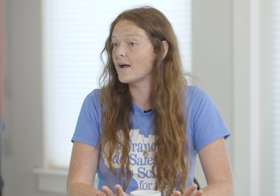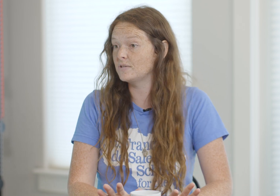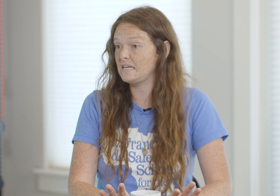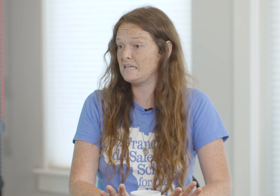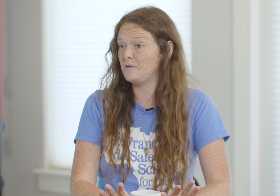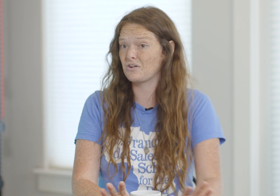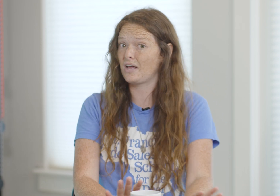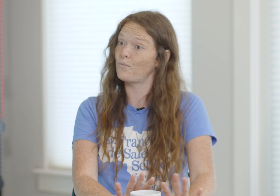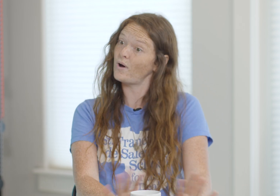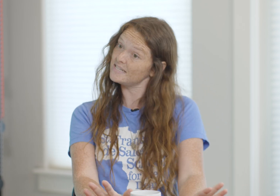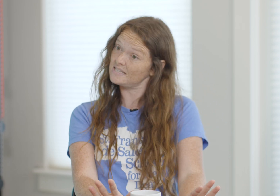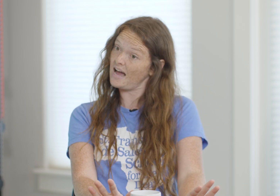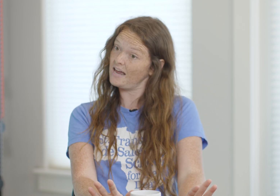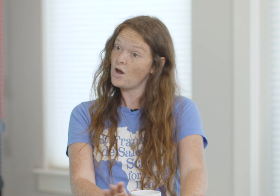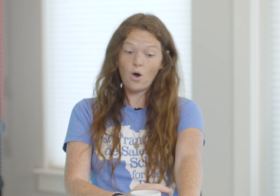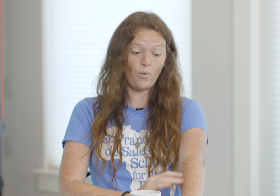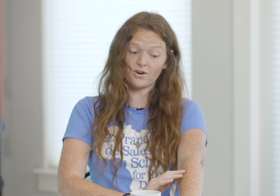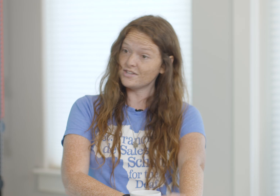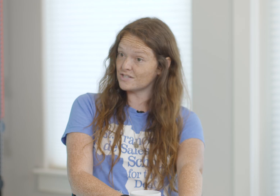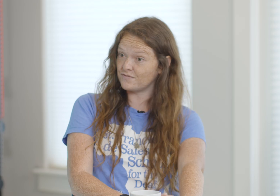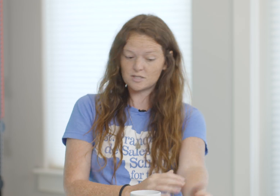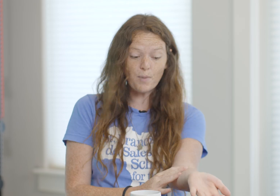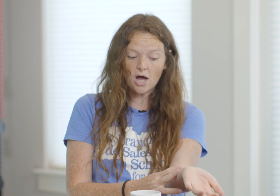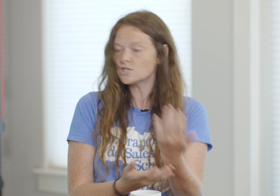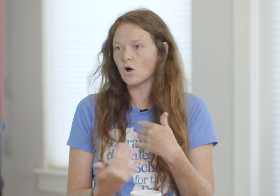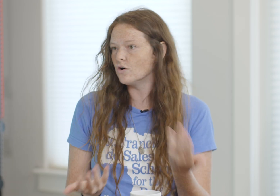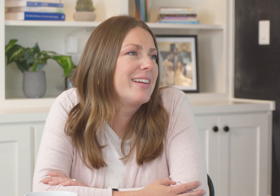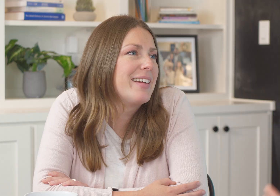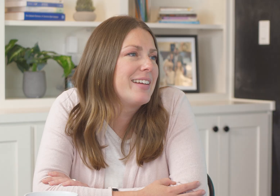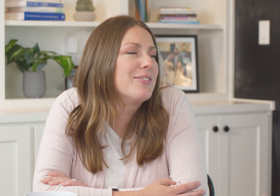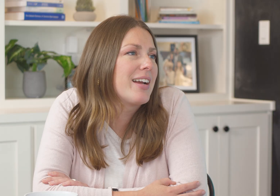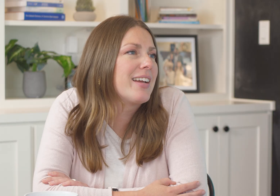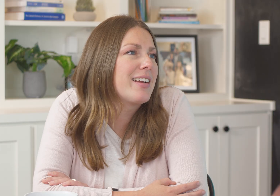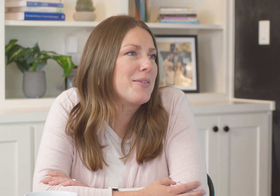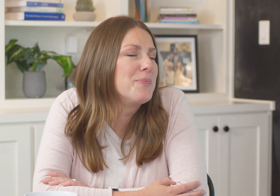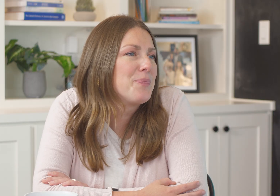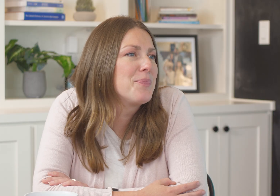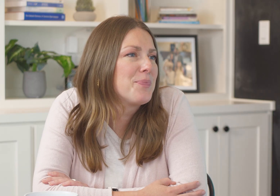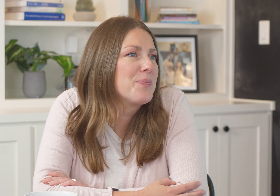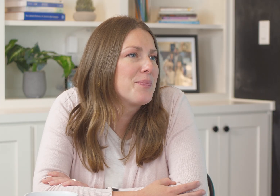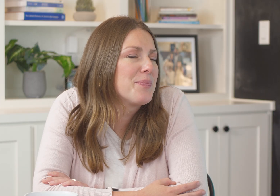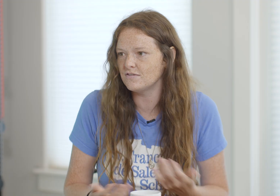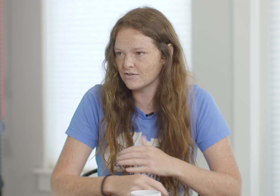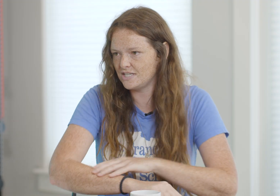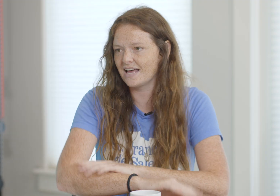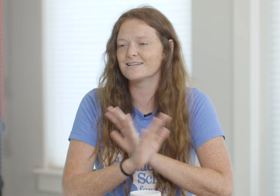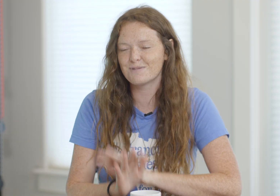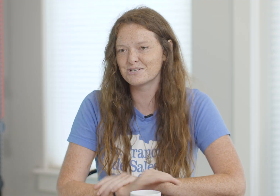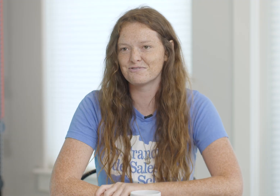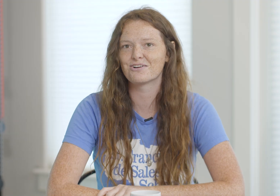When they see me, they're like, What is that? What are these spots all over you? Because they just you've never seen that. And especially freckles.